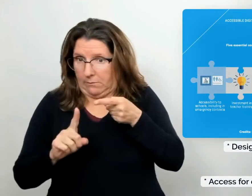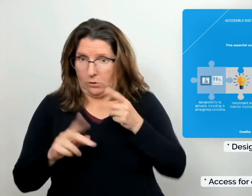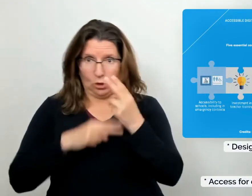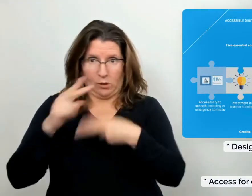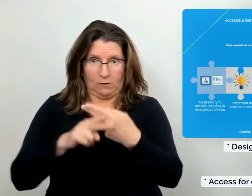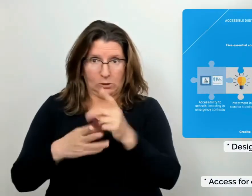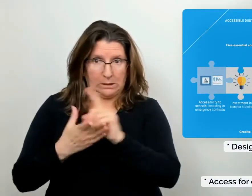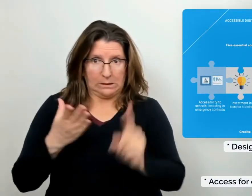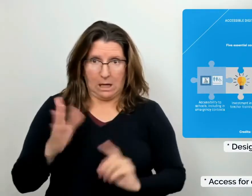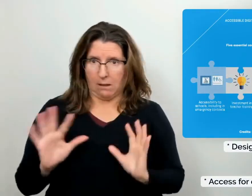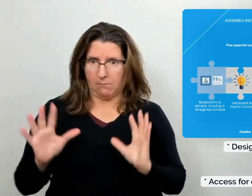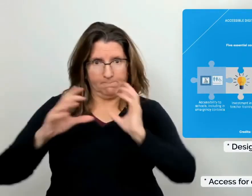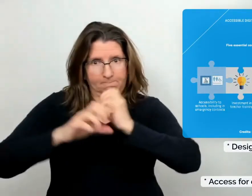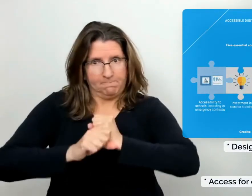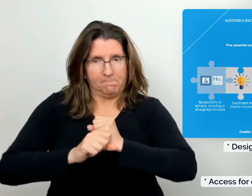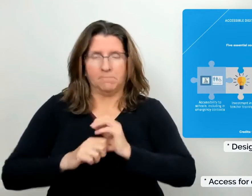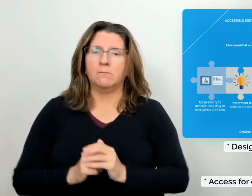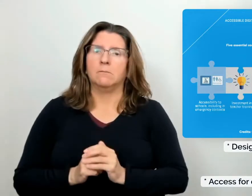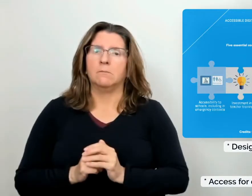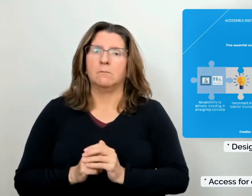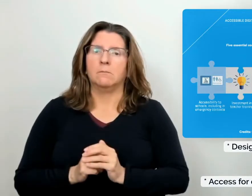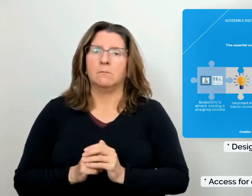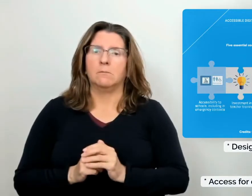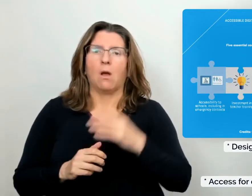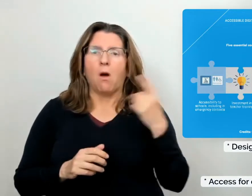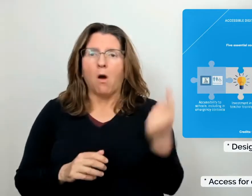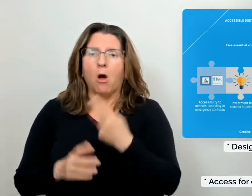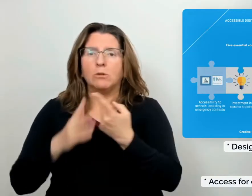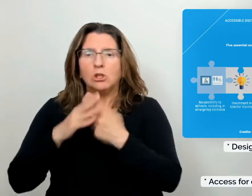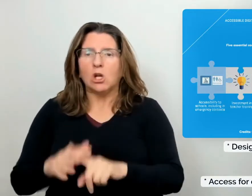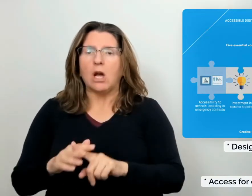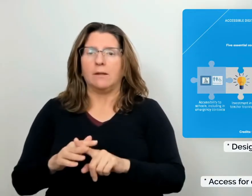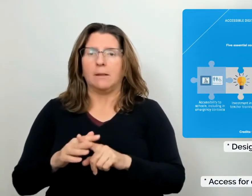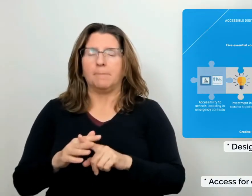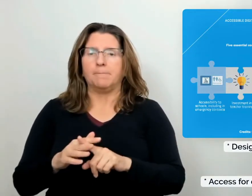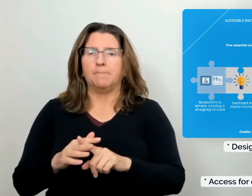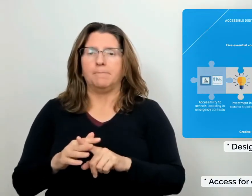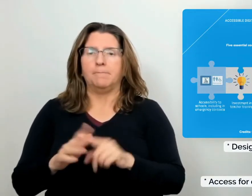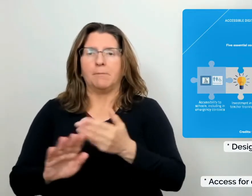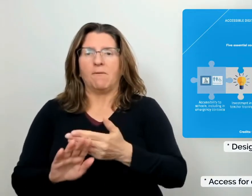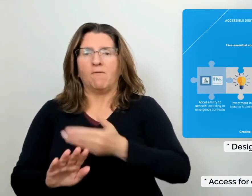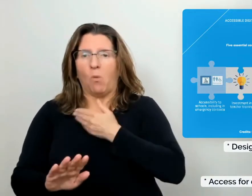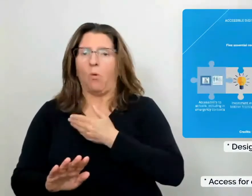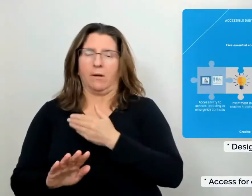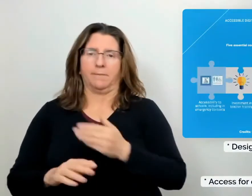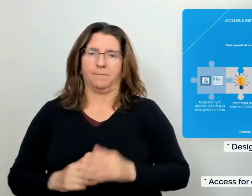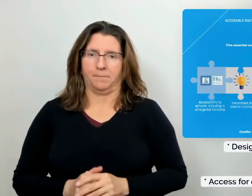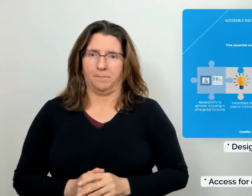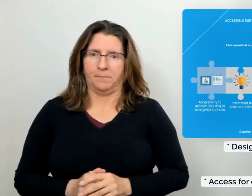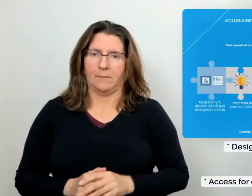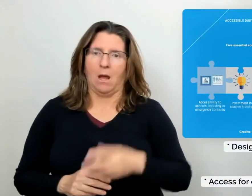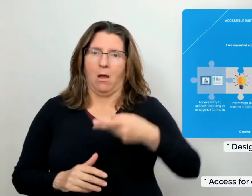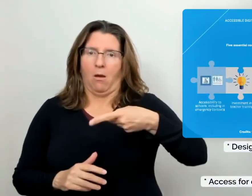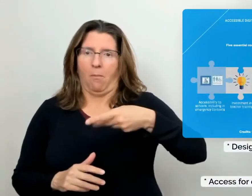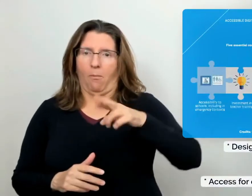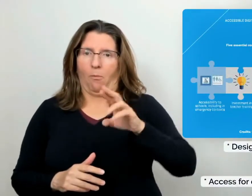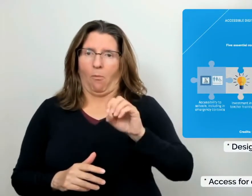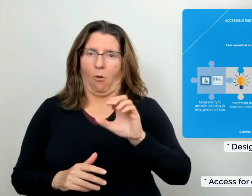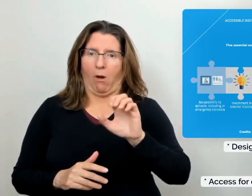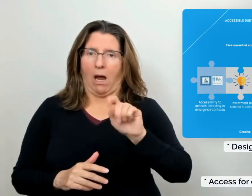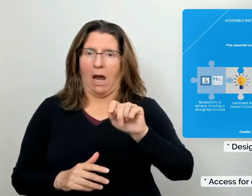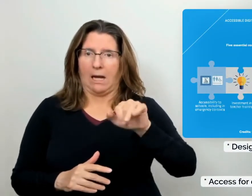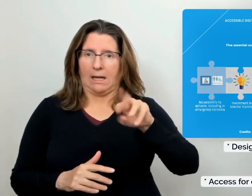The key to effective universal design in learning is to be PROACTIVE!